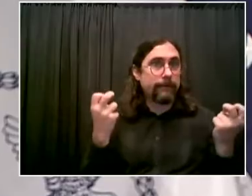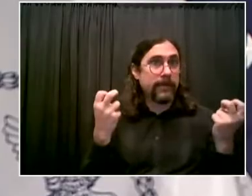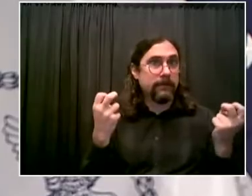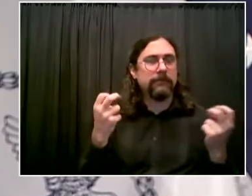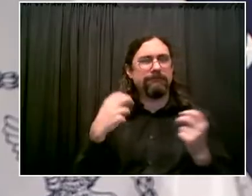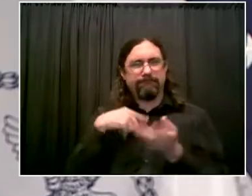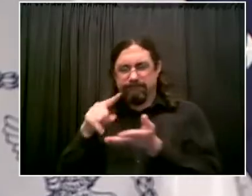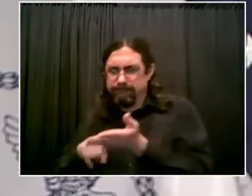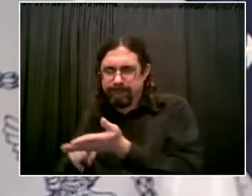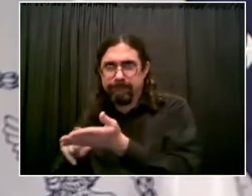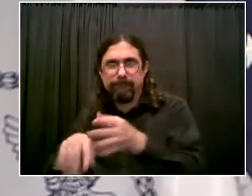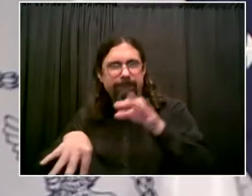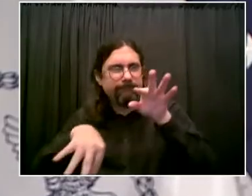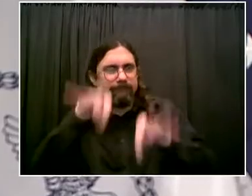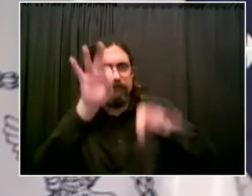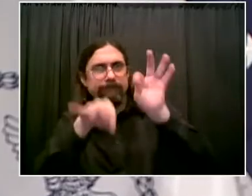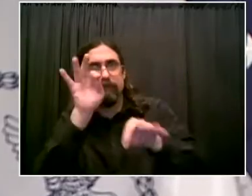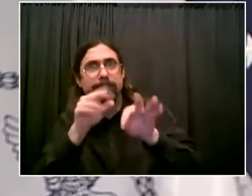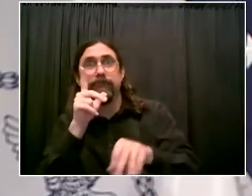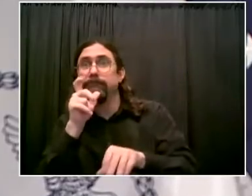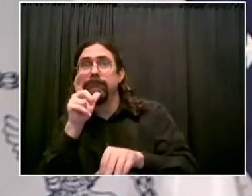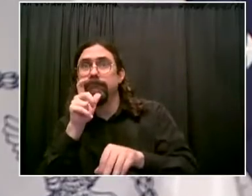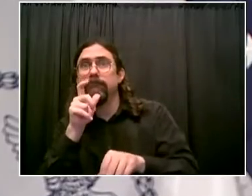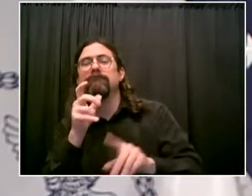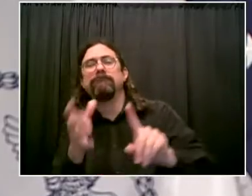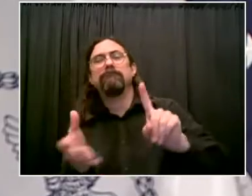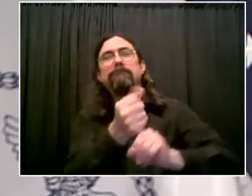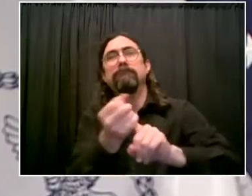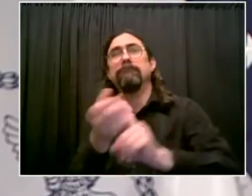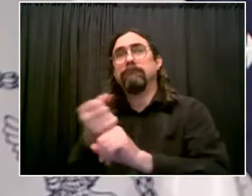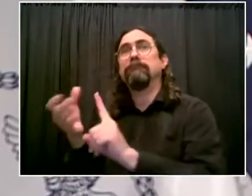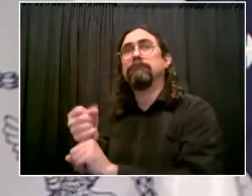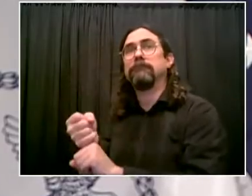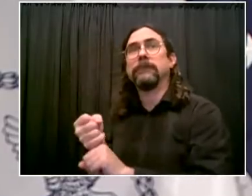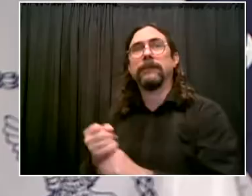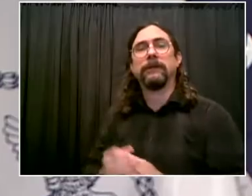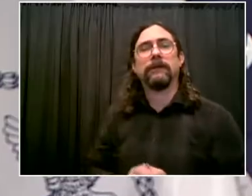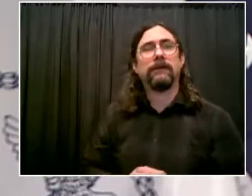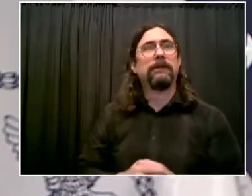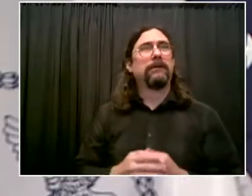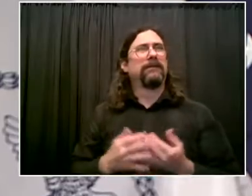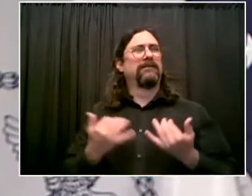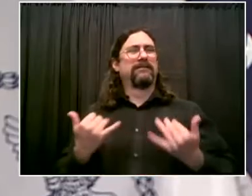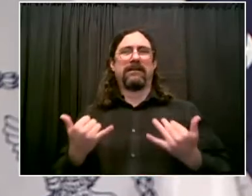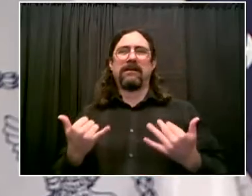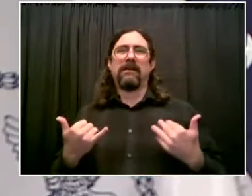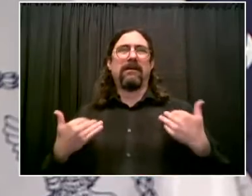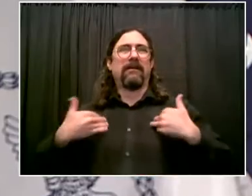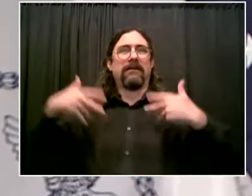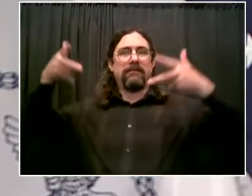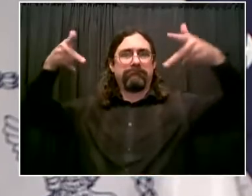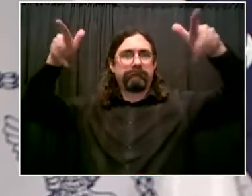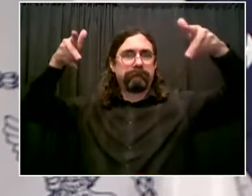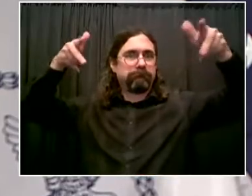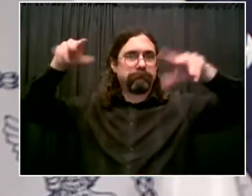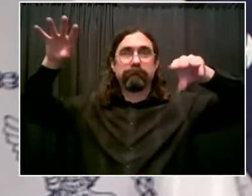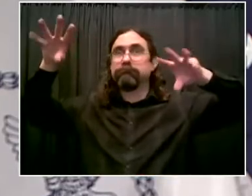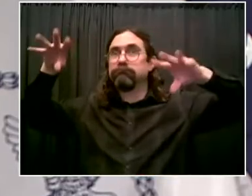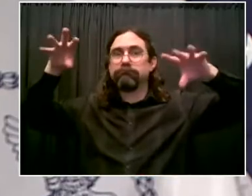A PREUMSEHAD TE CRIME. I WANT TO BE REALLY CLEAR ABOUT THIS. NYPD FINDS